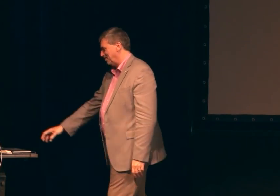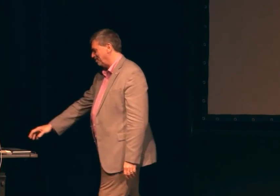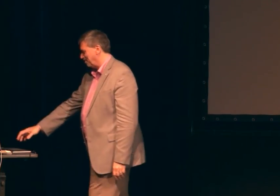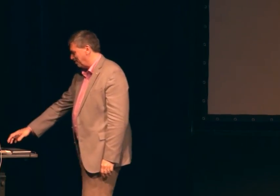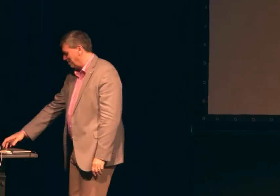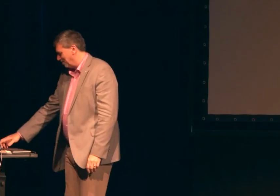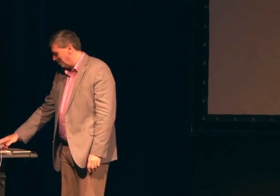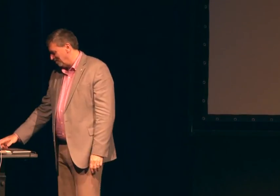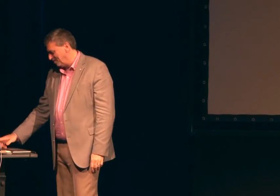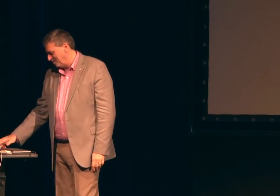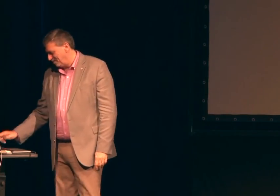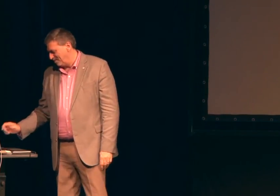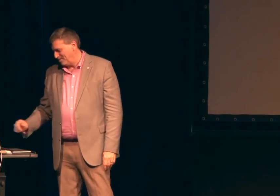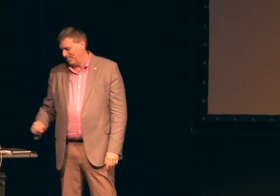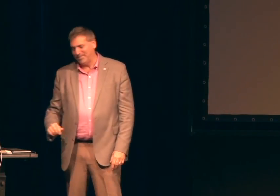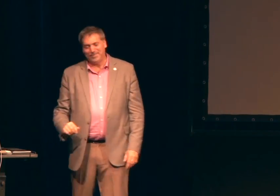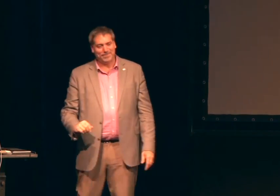please join us for that. ***********************